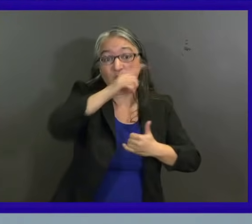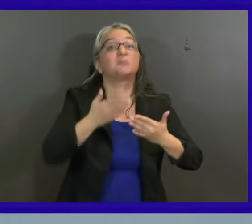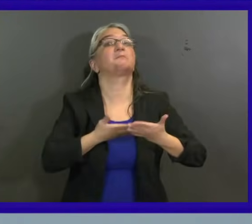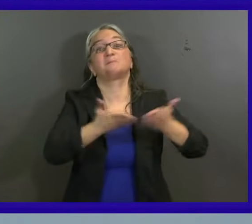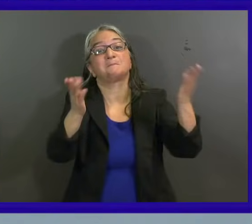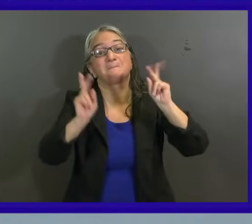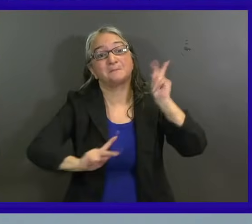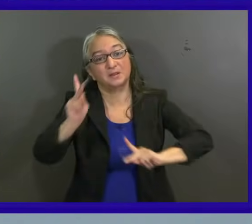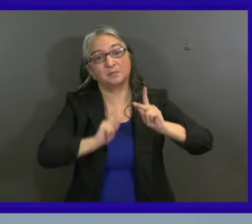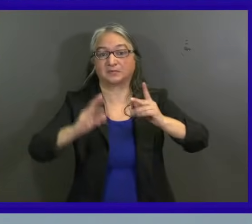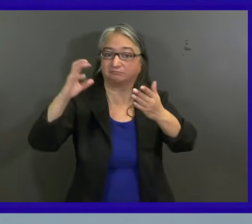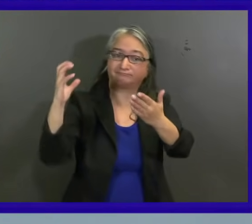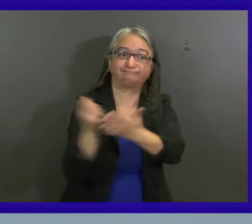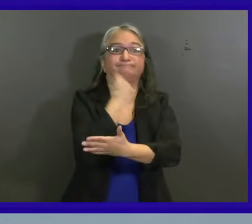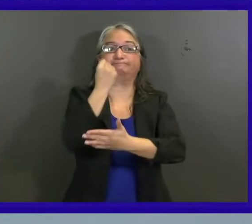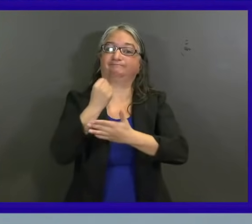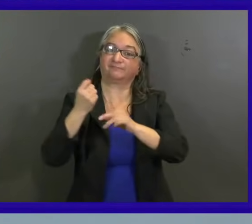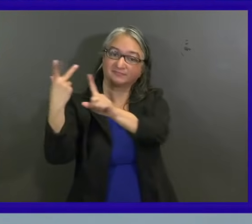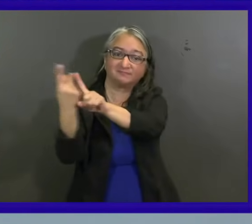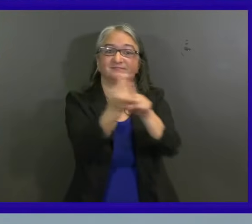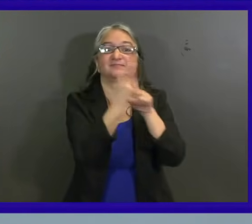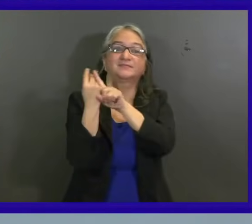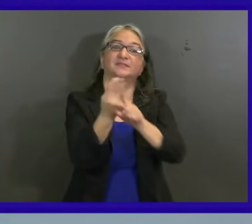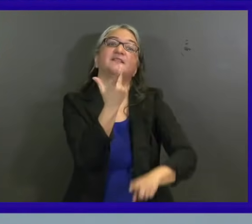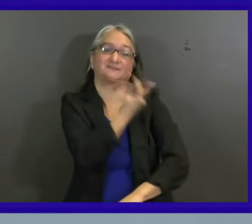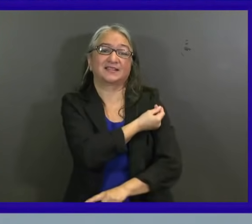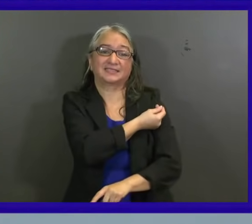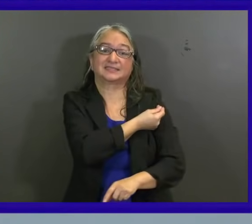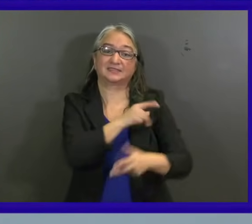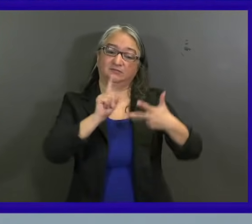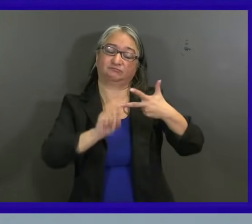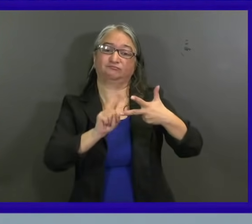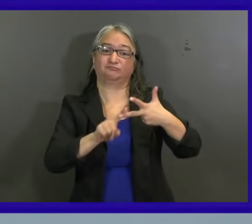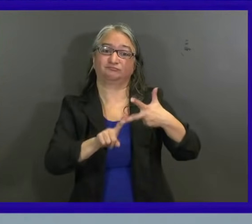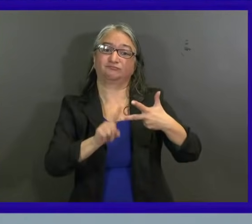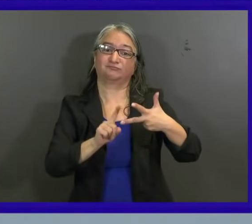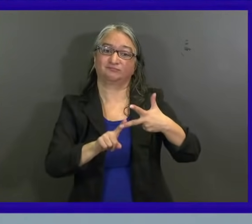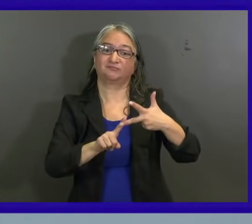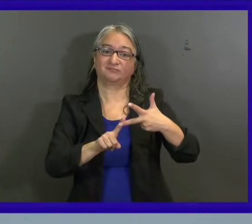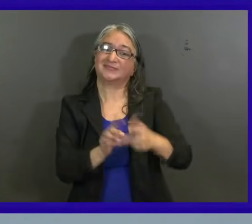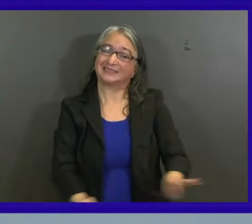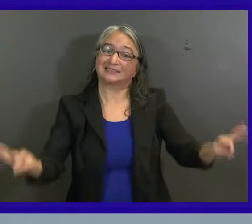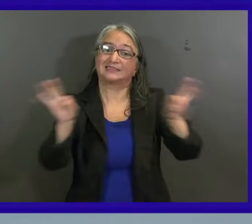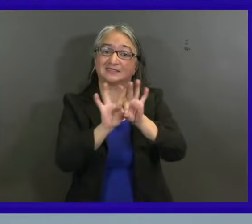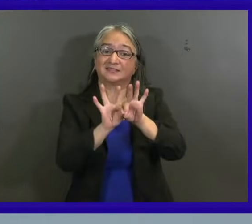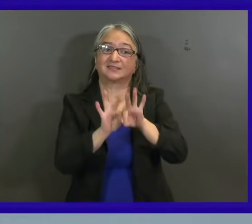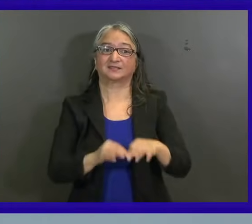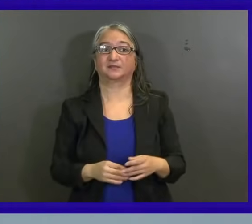doses the holidays are fast approaching and many gatherings with loved ones and friends are planned